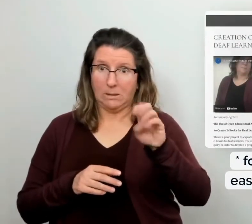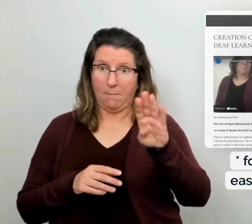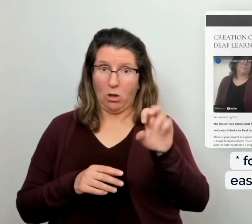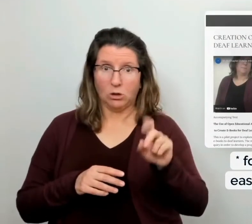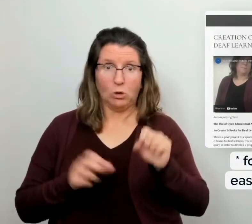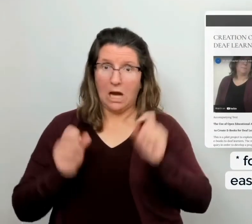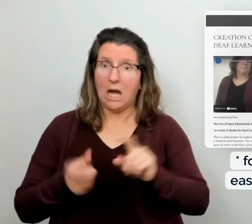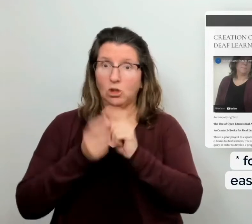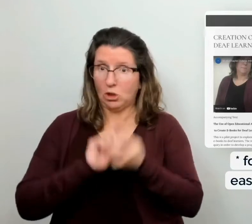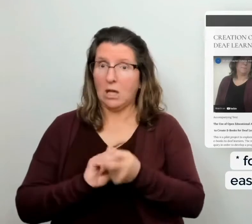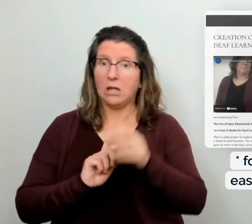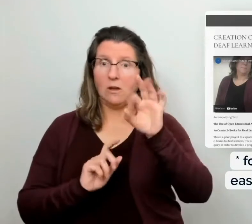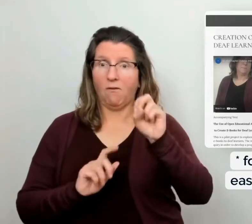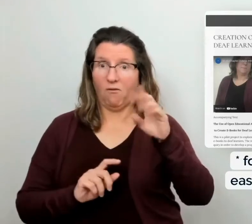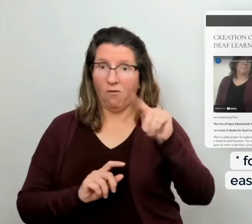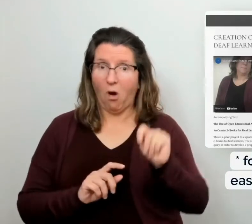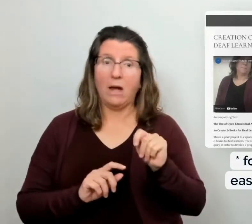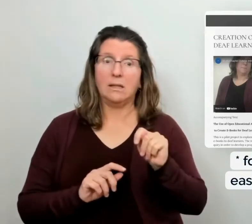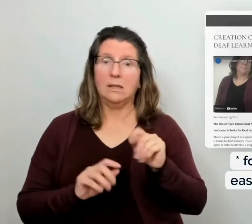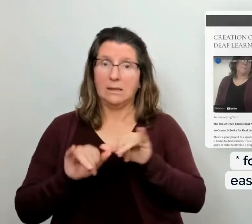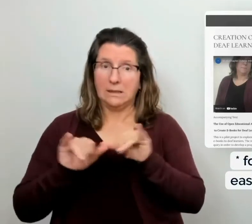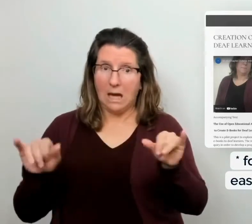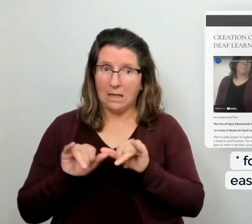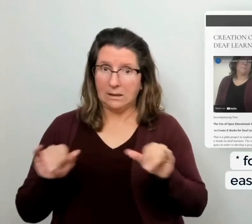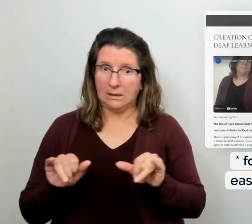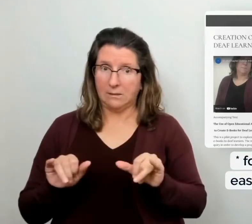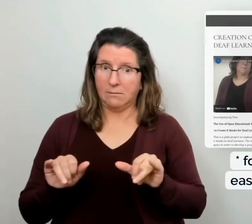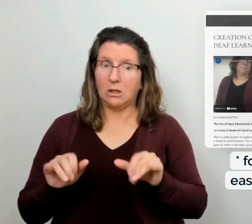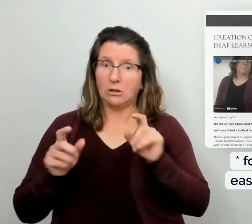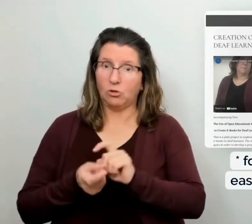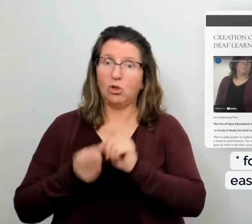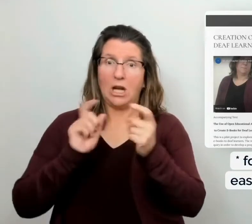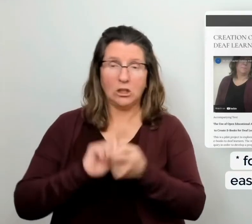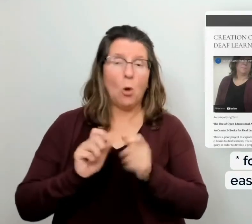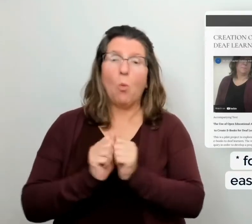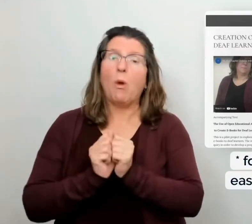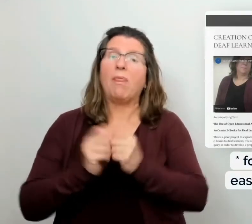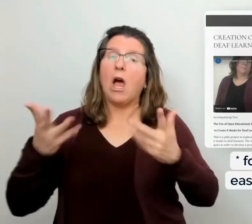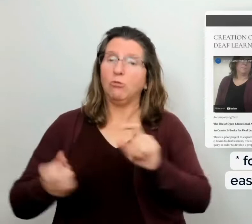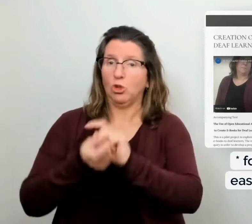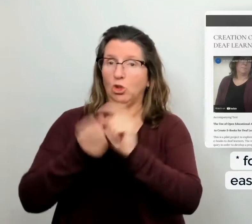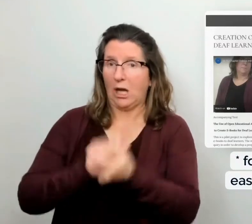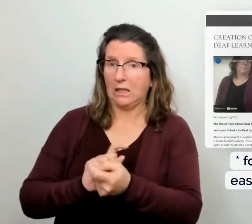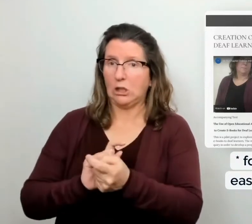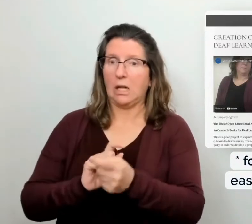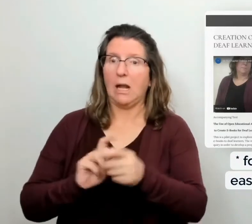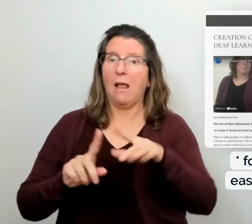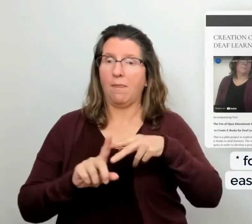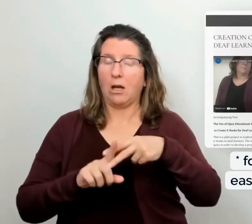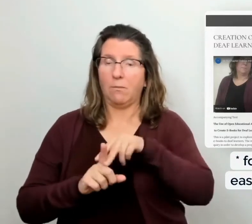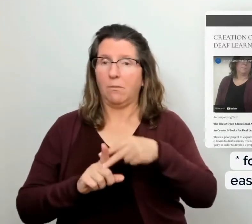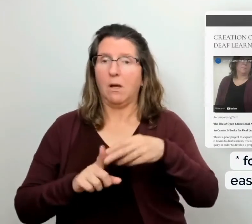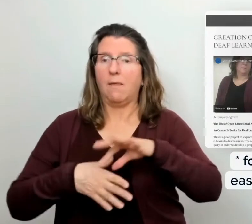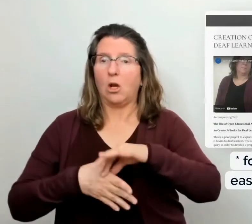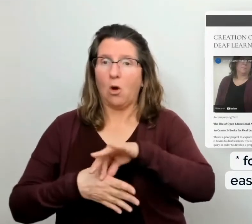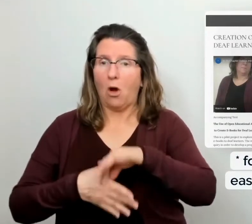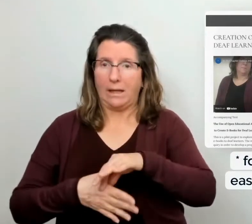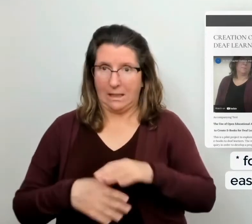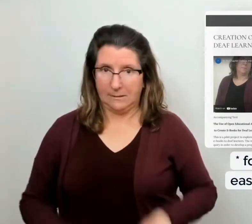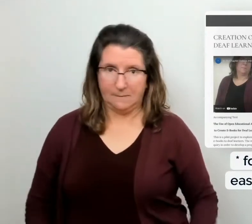In the PressBook software, font size, styles, colours, and so on can easily be changed without affecting the content.